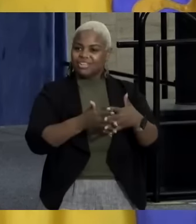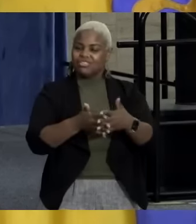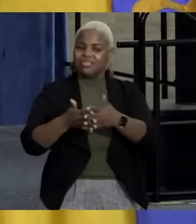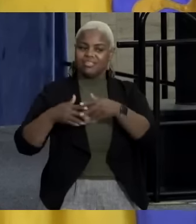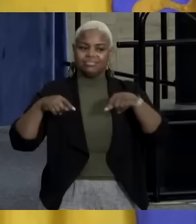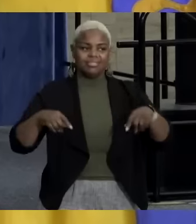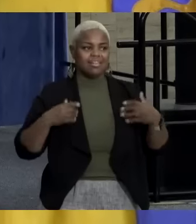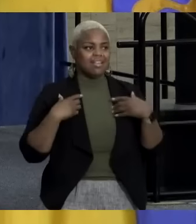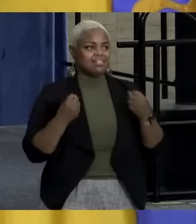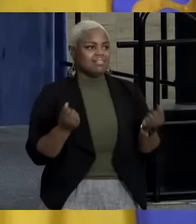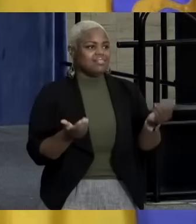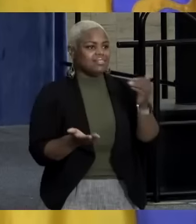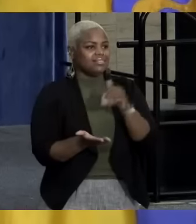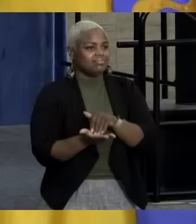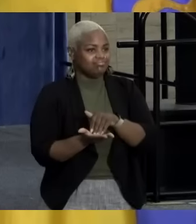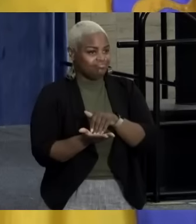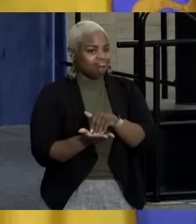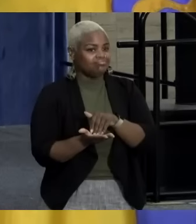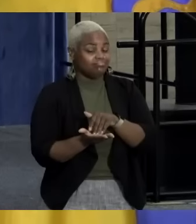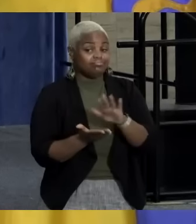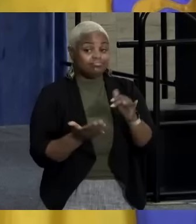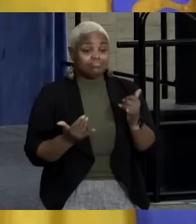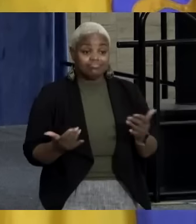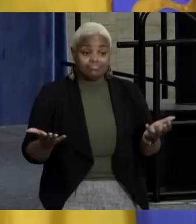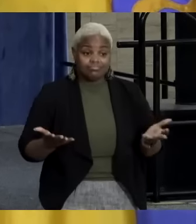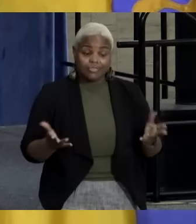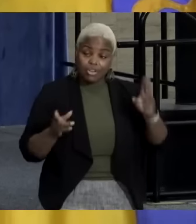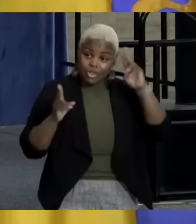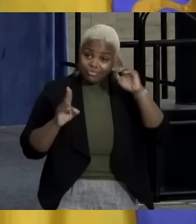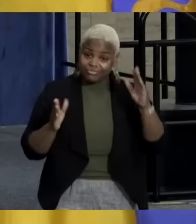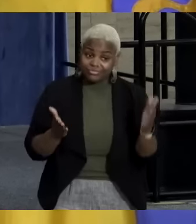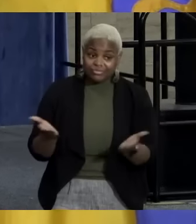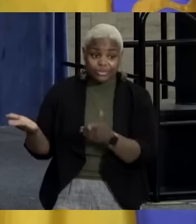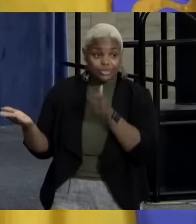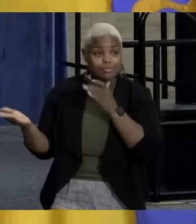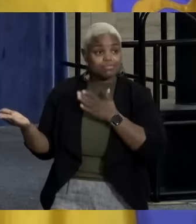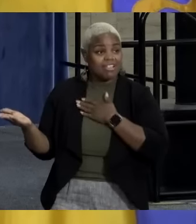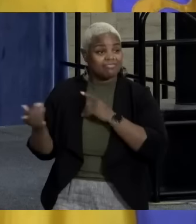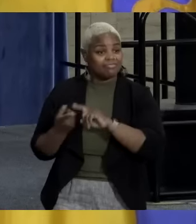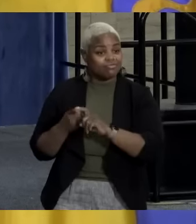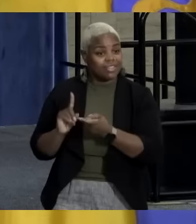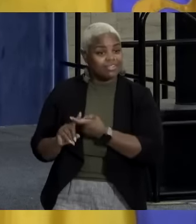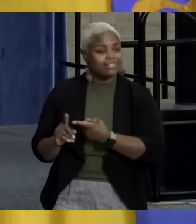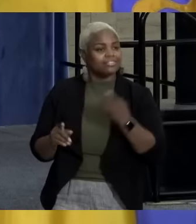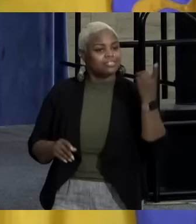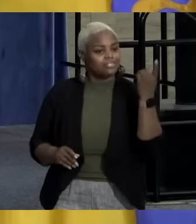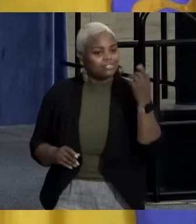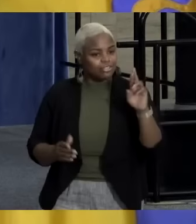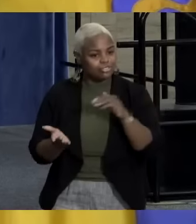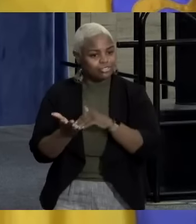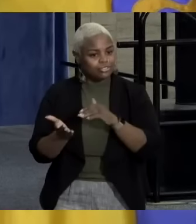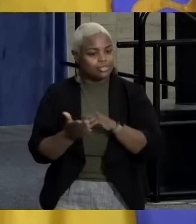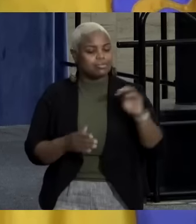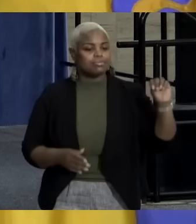to introduce my friend, Doctor and Commissioner, Dr. Marty Makary, who will share some more about